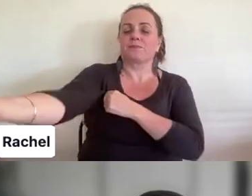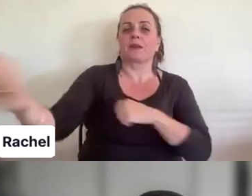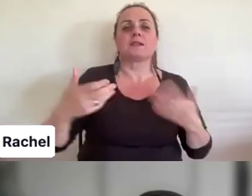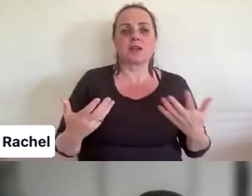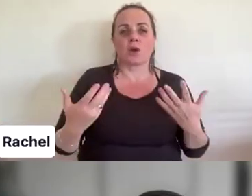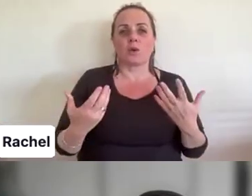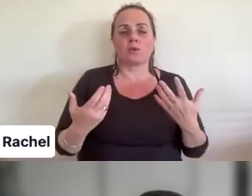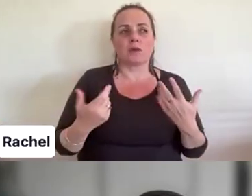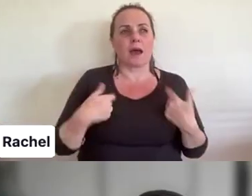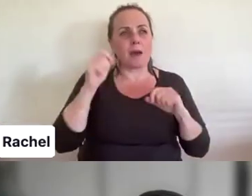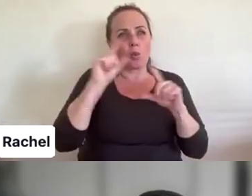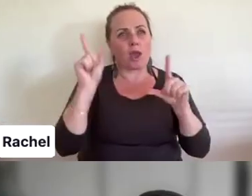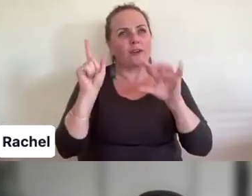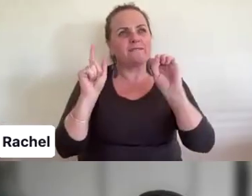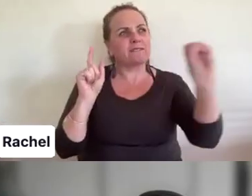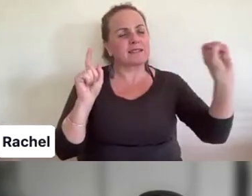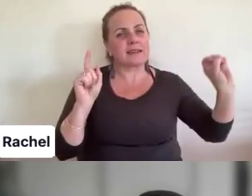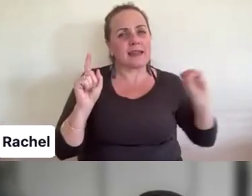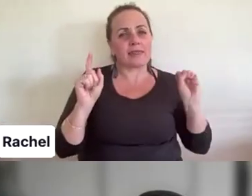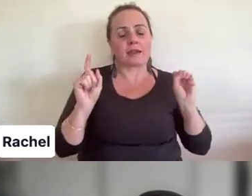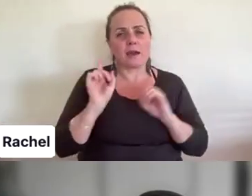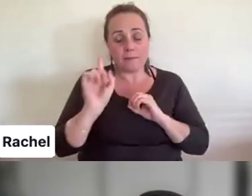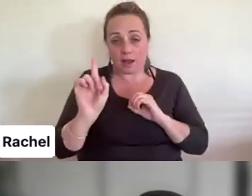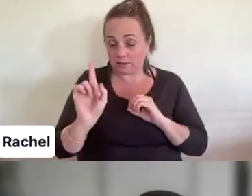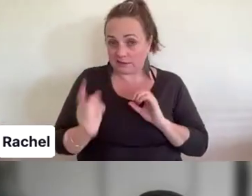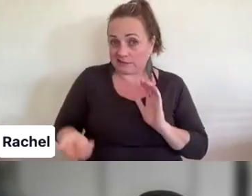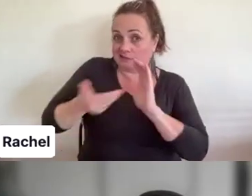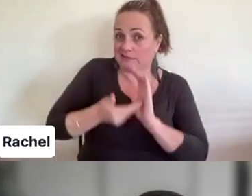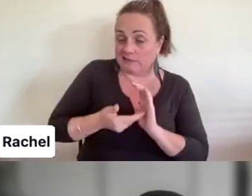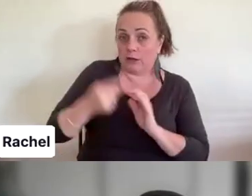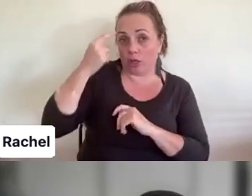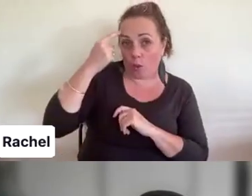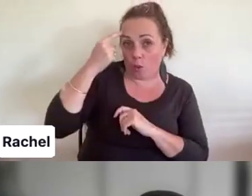I'm aware of. While I'm speaking, I just want to add a quick thought into what Nick was saying,